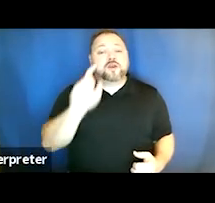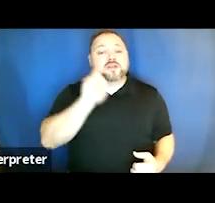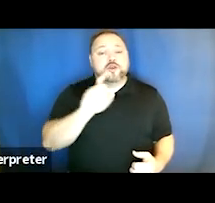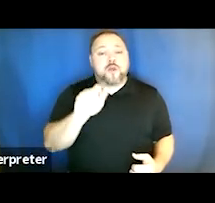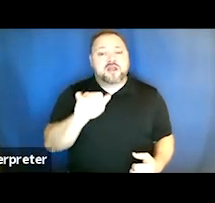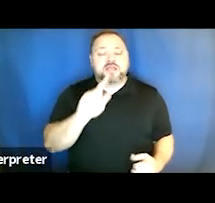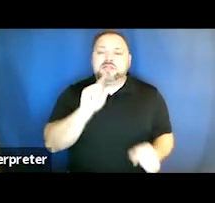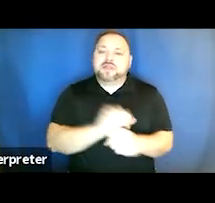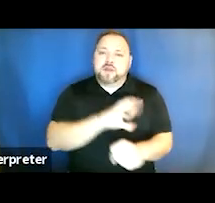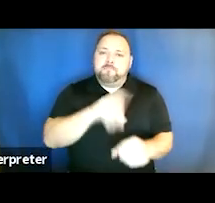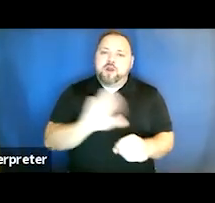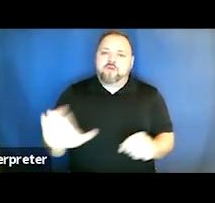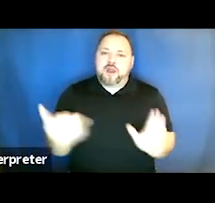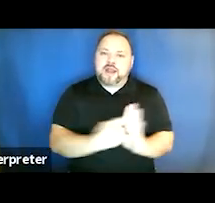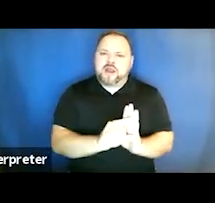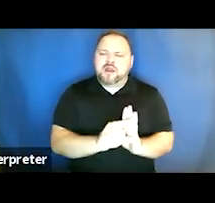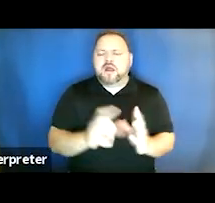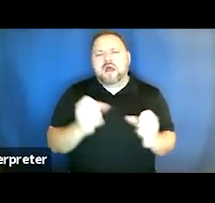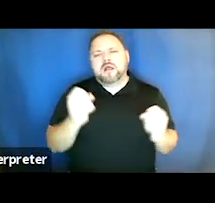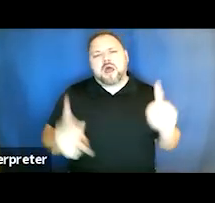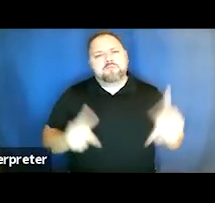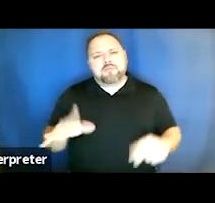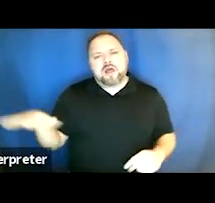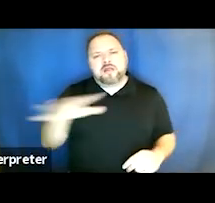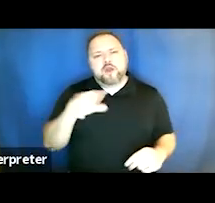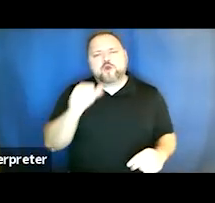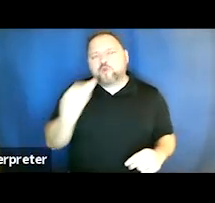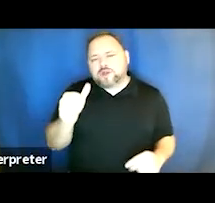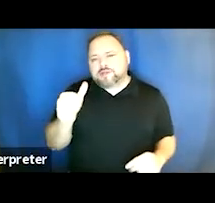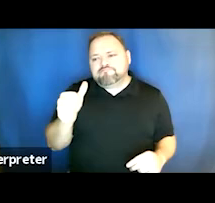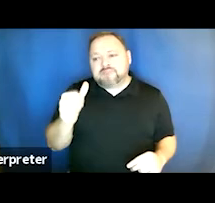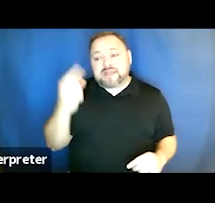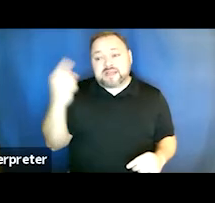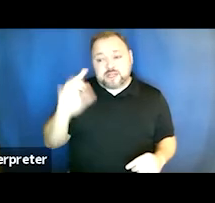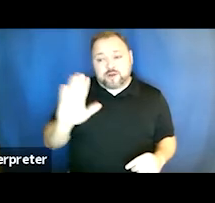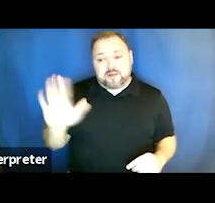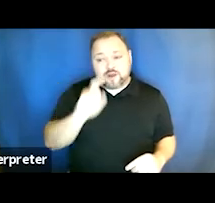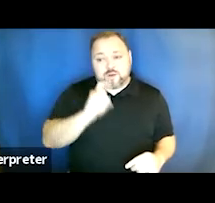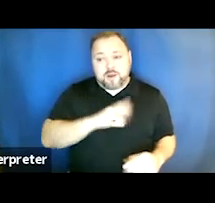There's a lot of people that wouldn't consider their sexuality as part of their identity,